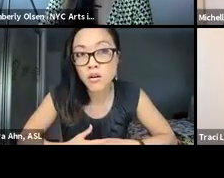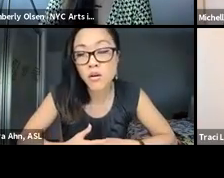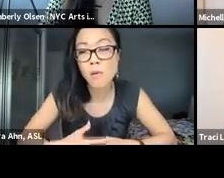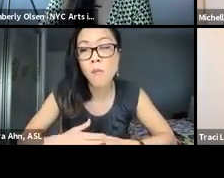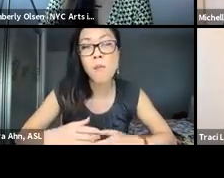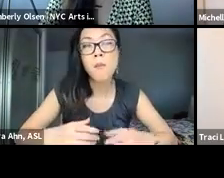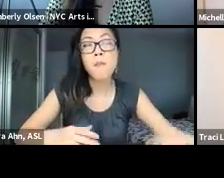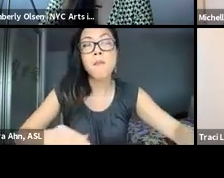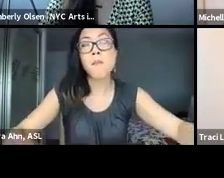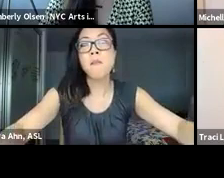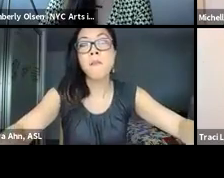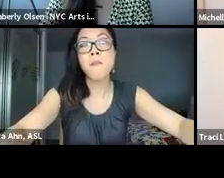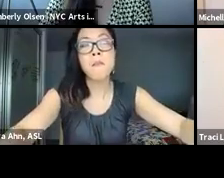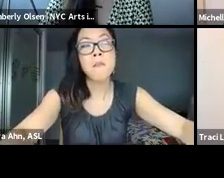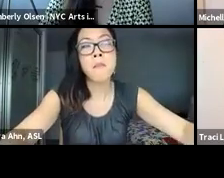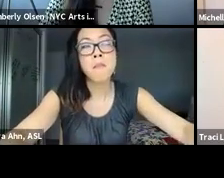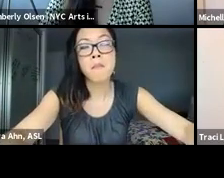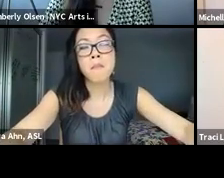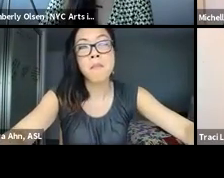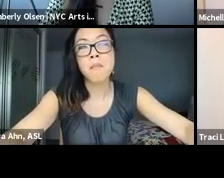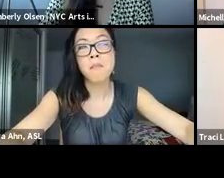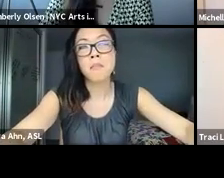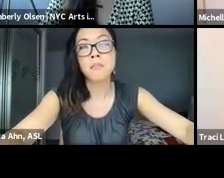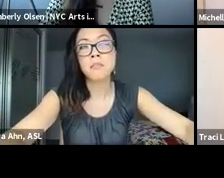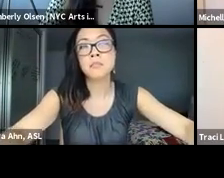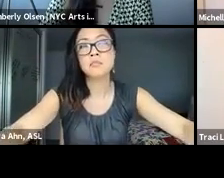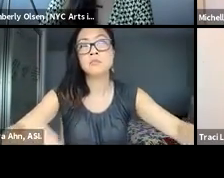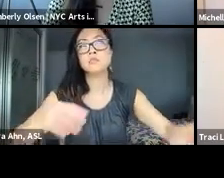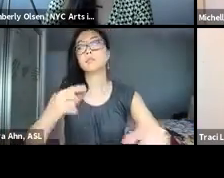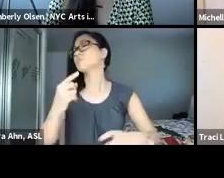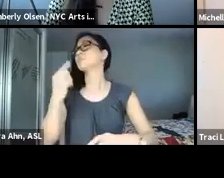that have been so supportive for the last two months.